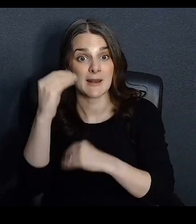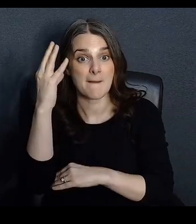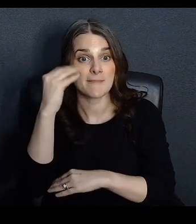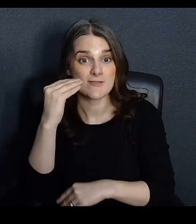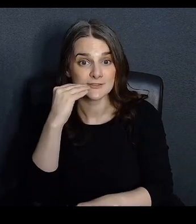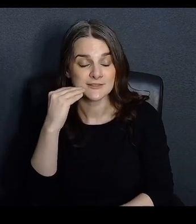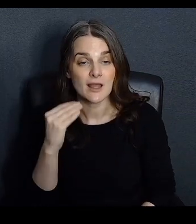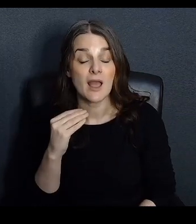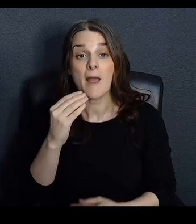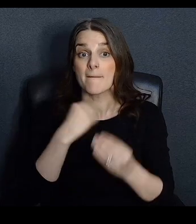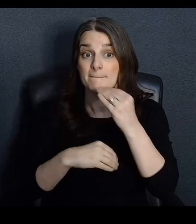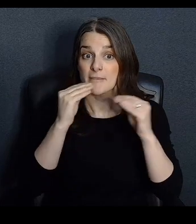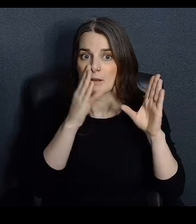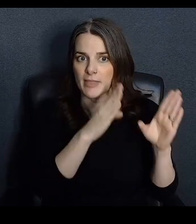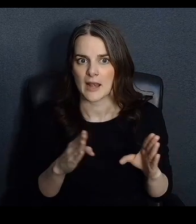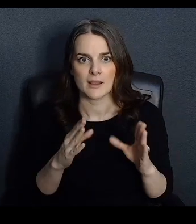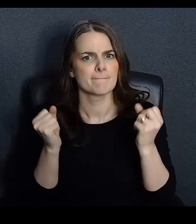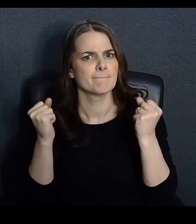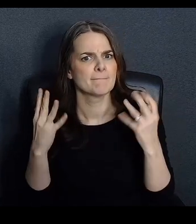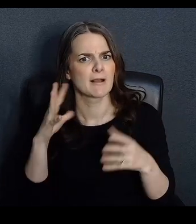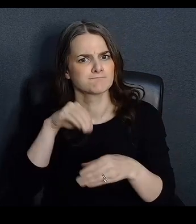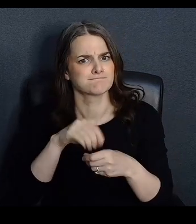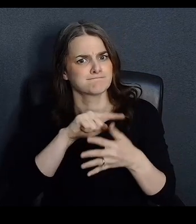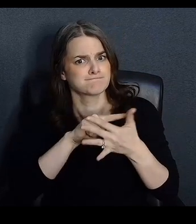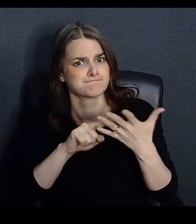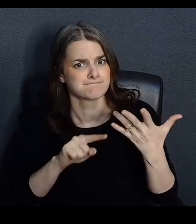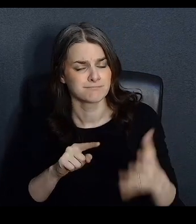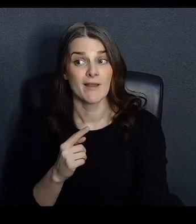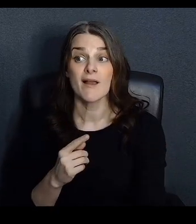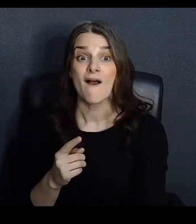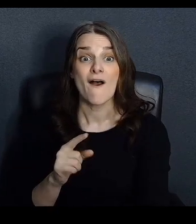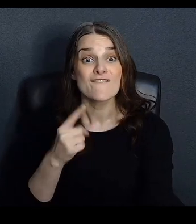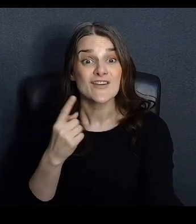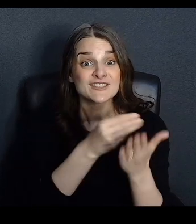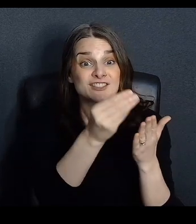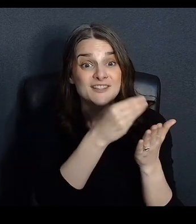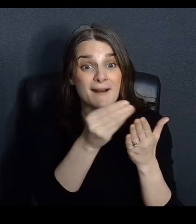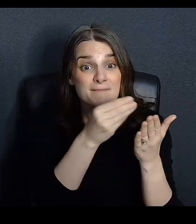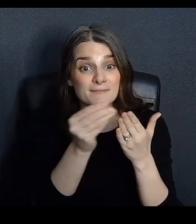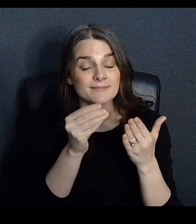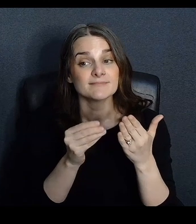So meal planning requires a lot of steps, from shopping to following directions,